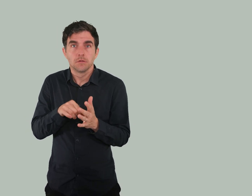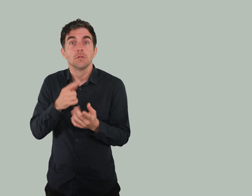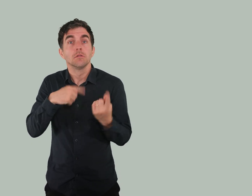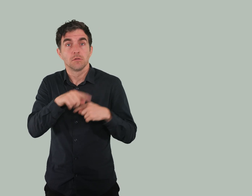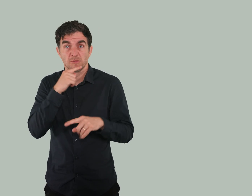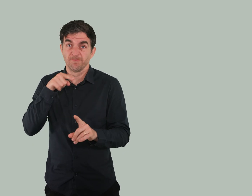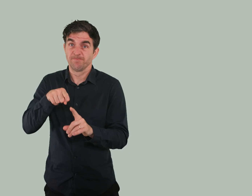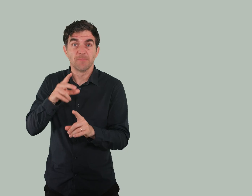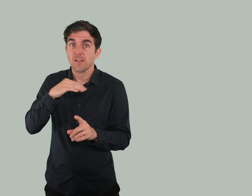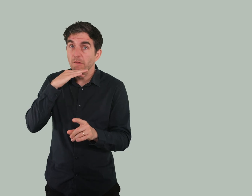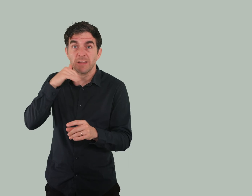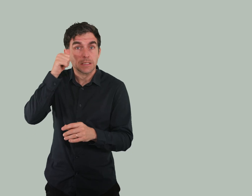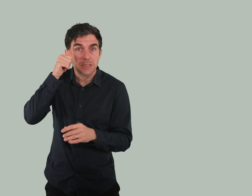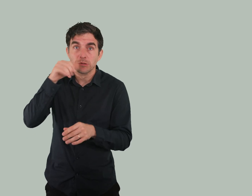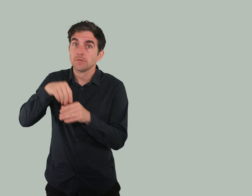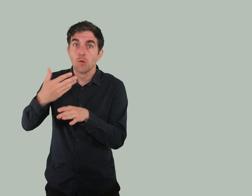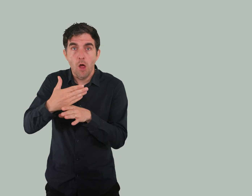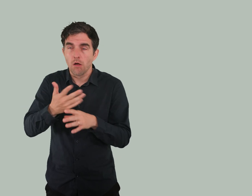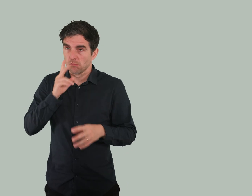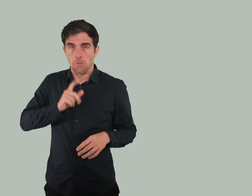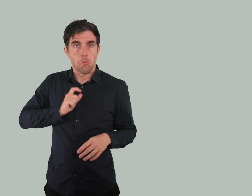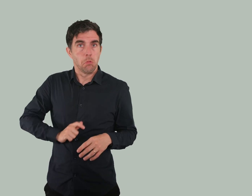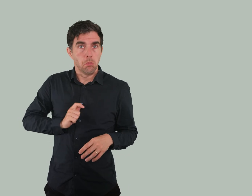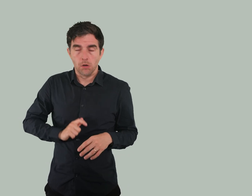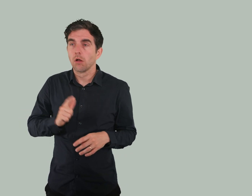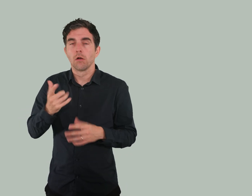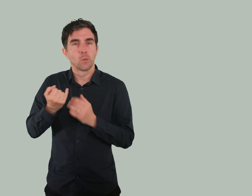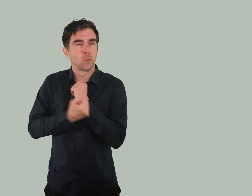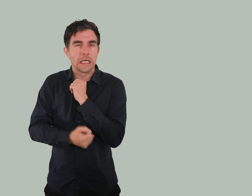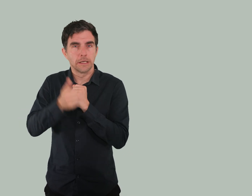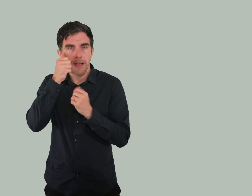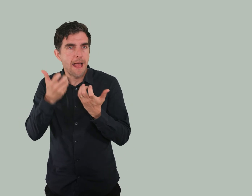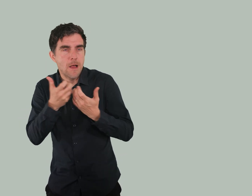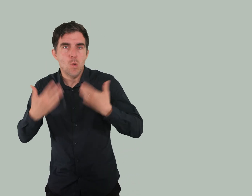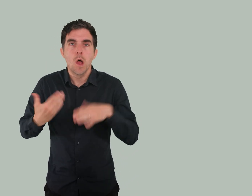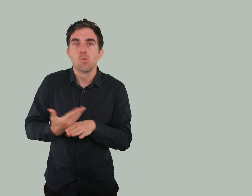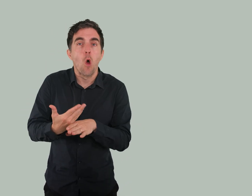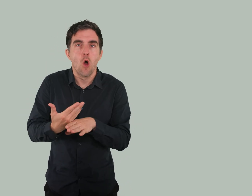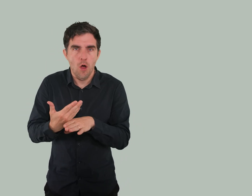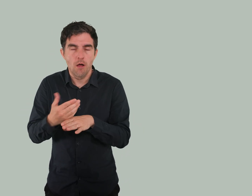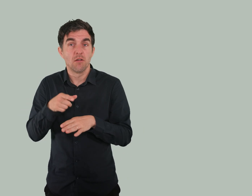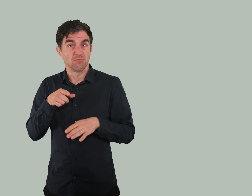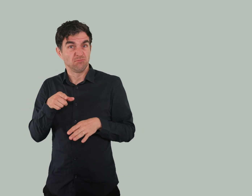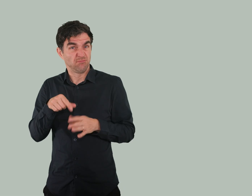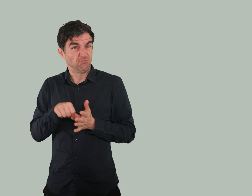Employers pointed instead to lack of experience of the workplace, lower confidence and weaker work-readiness.